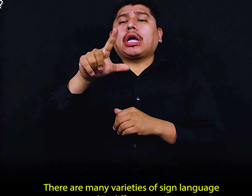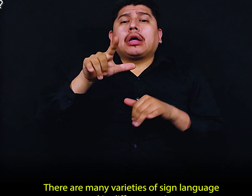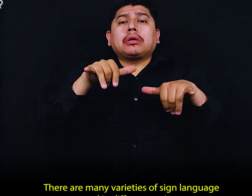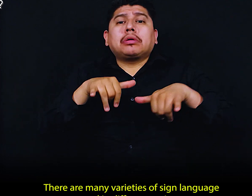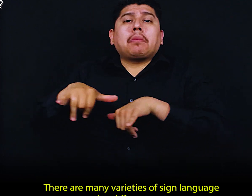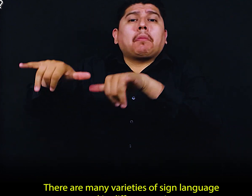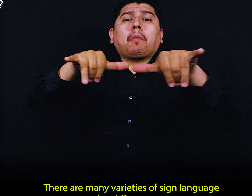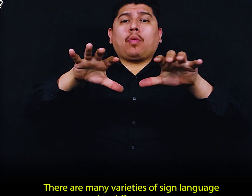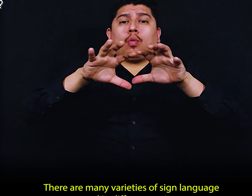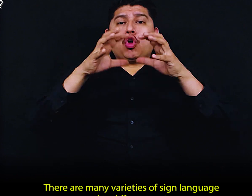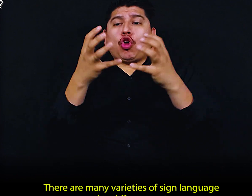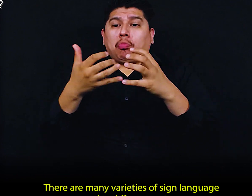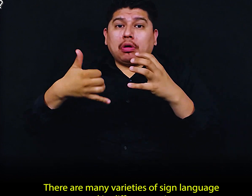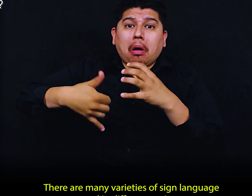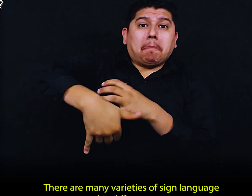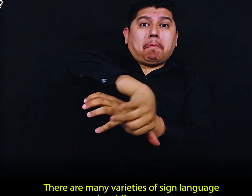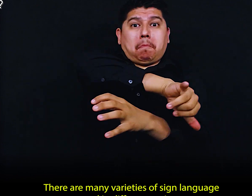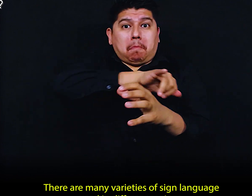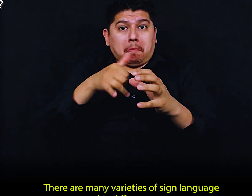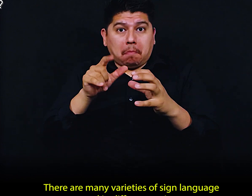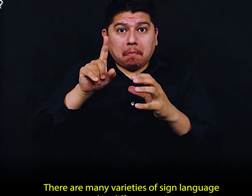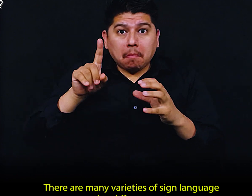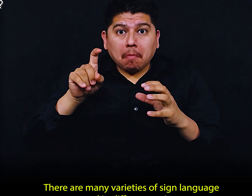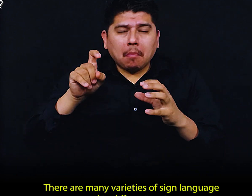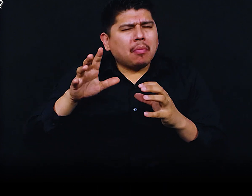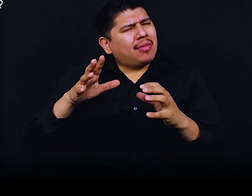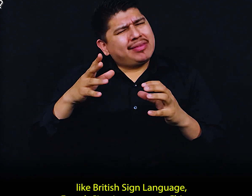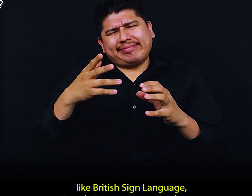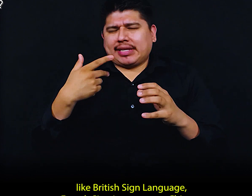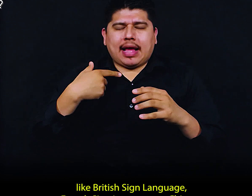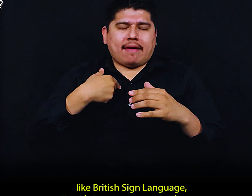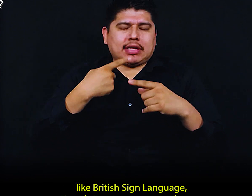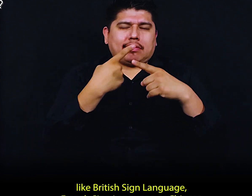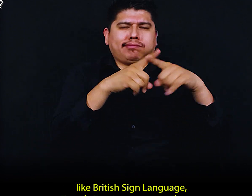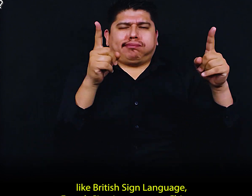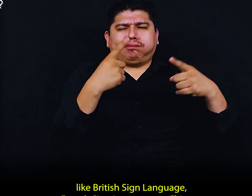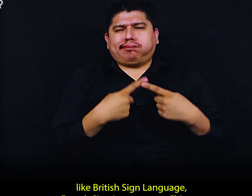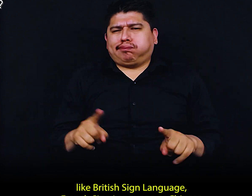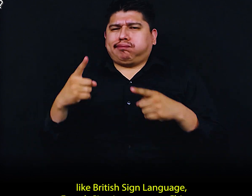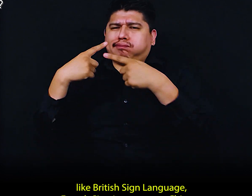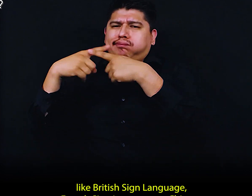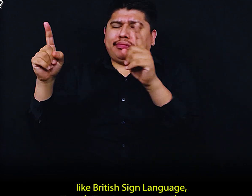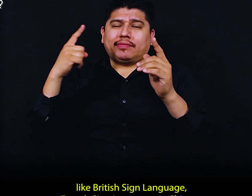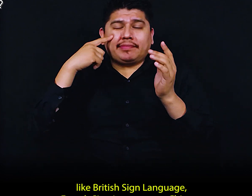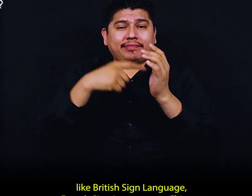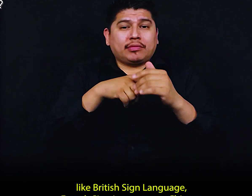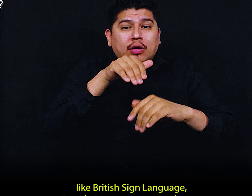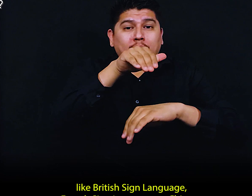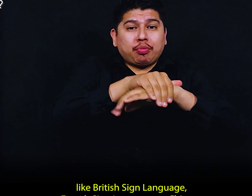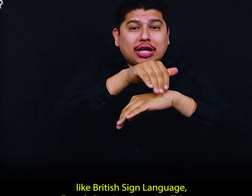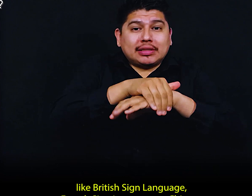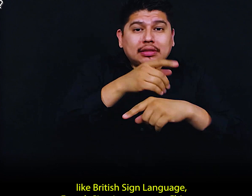There are many varieties of sign language used in different regions, like British Sign Language, French Sign Language or Chinese